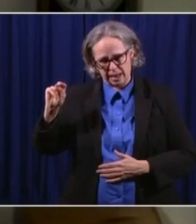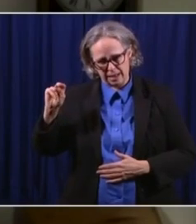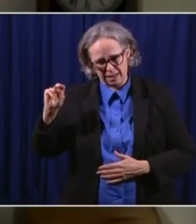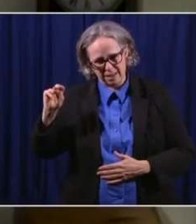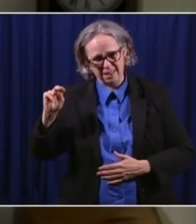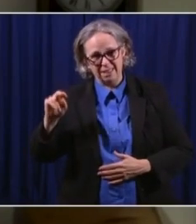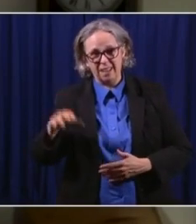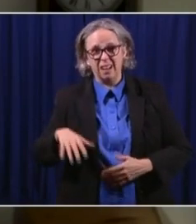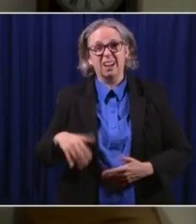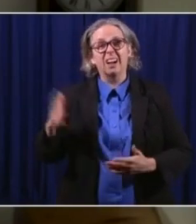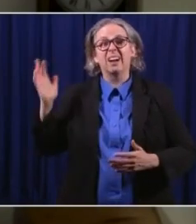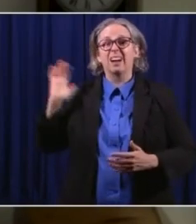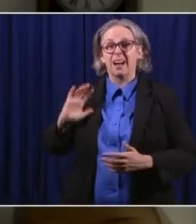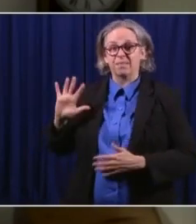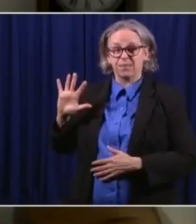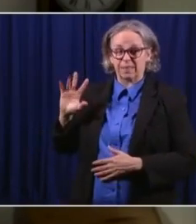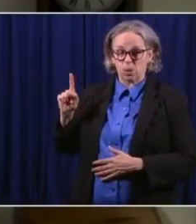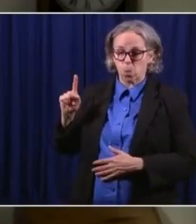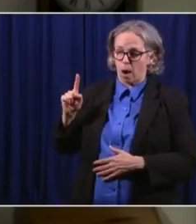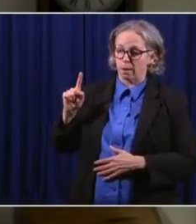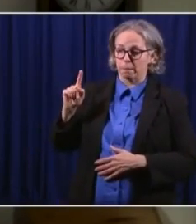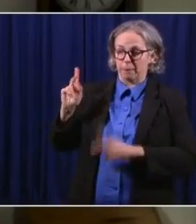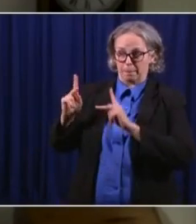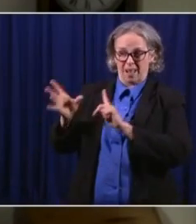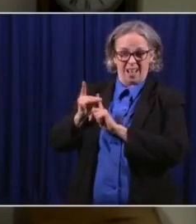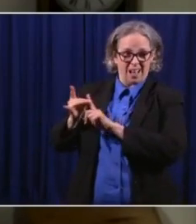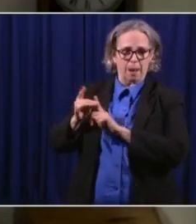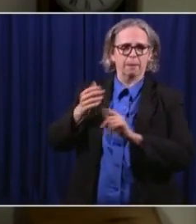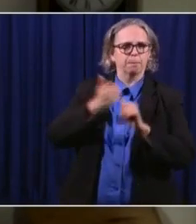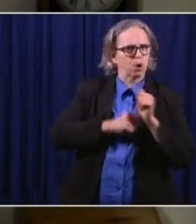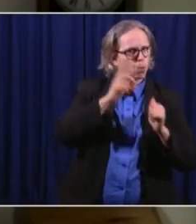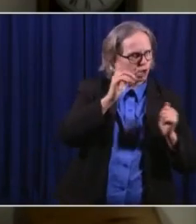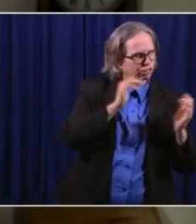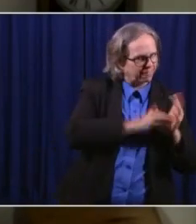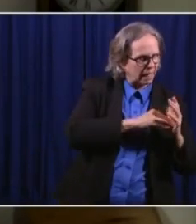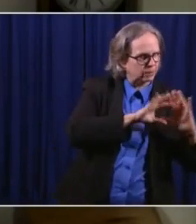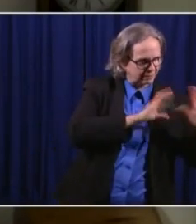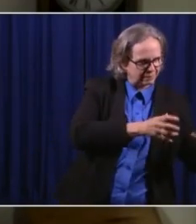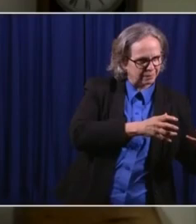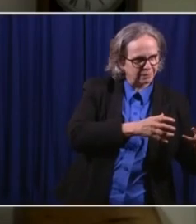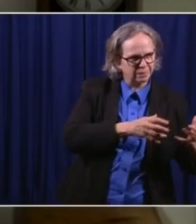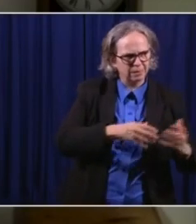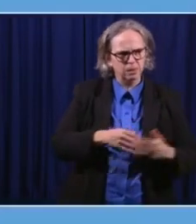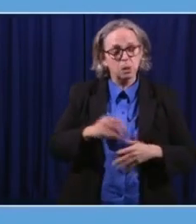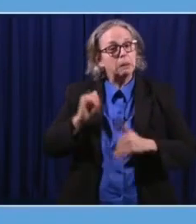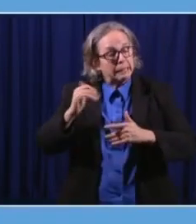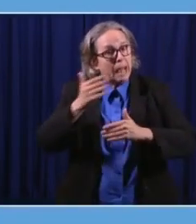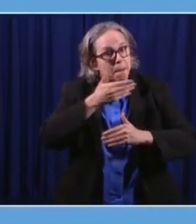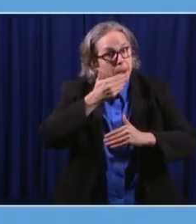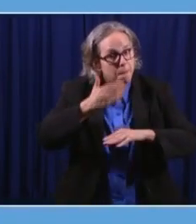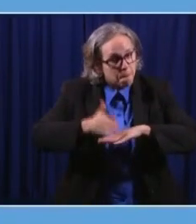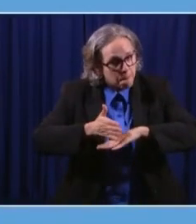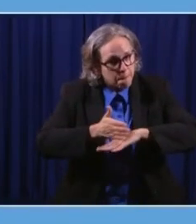LET'S GO TO LORAINE COUNTY. THEY'RE AT 51 CASES PER 100,000 A LOT LOWER THAN MANY OF THESE OTHER COUNTIES. BUT THEY DO MEET FOUR